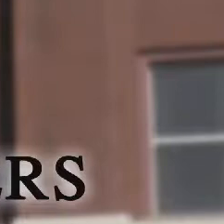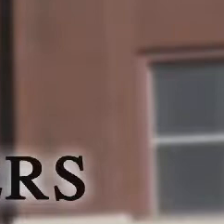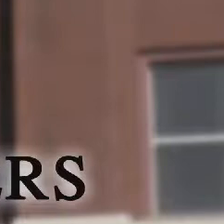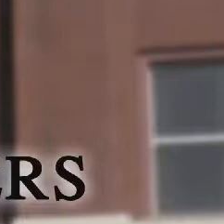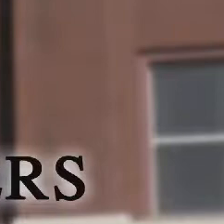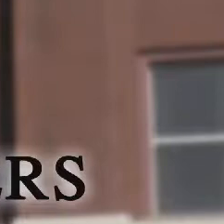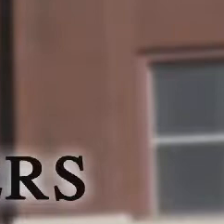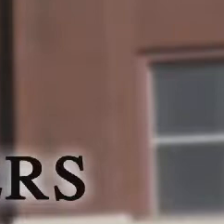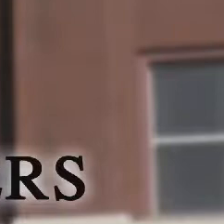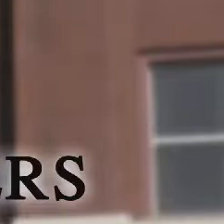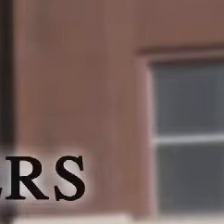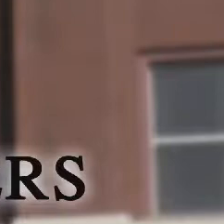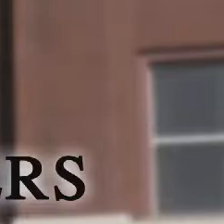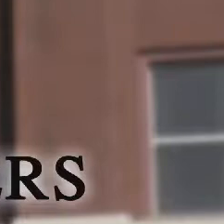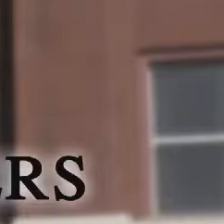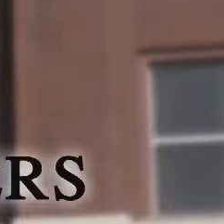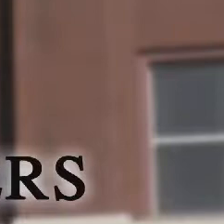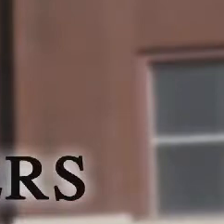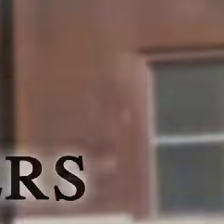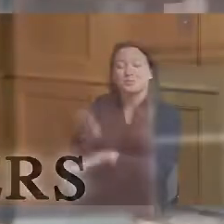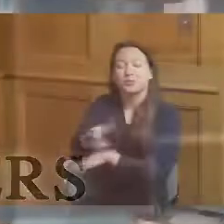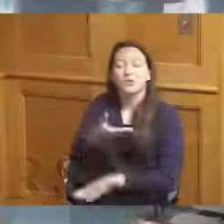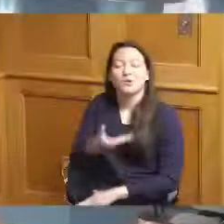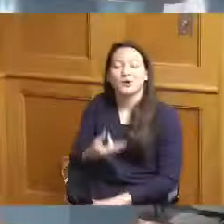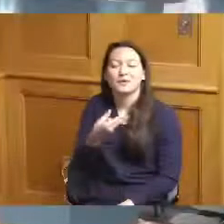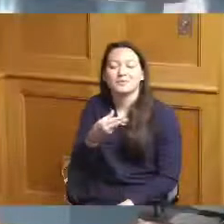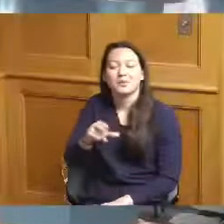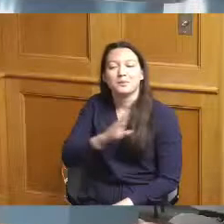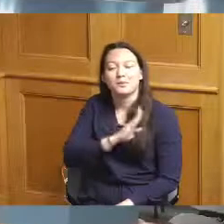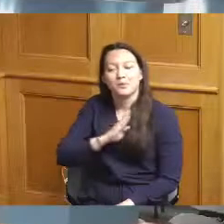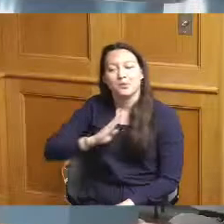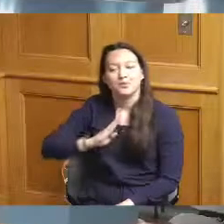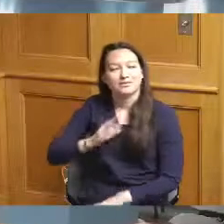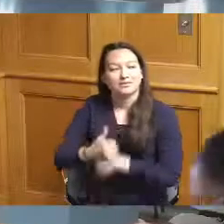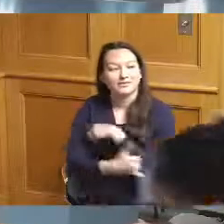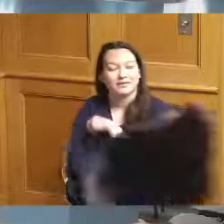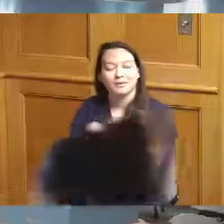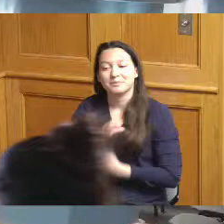good afternoon welcome to the Hamilton County Board of County Commissioners staff